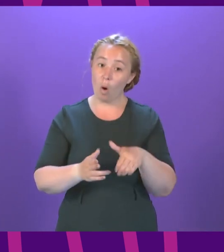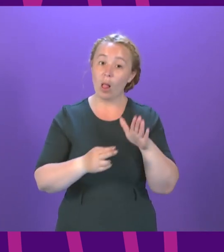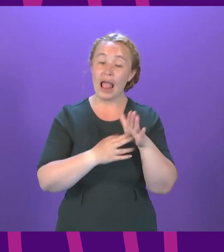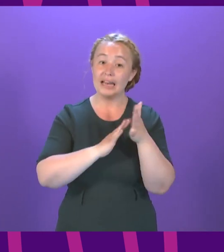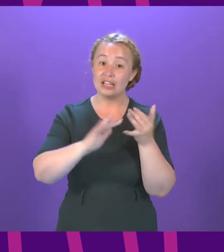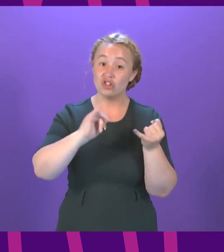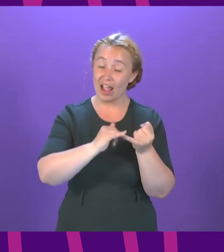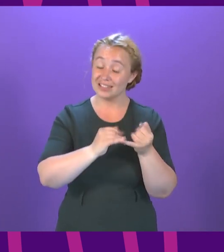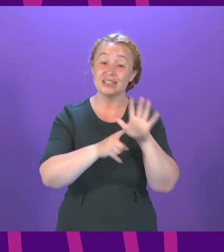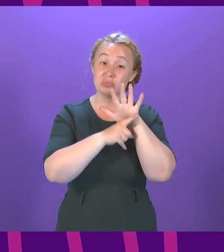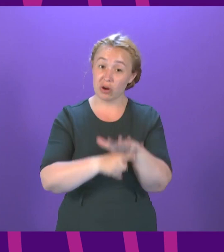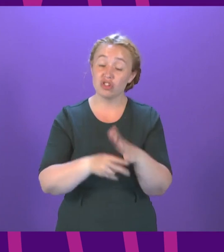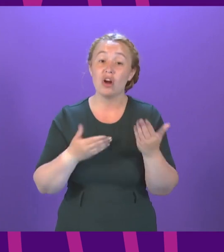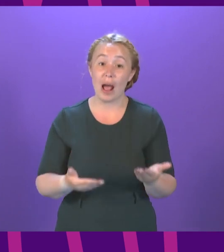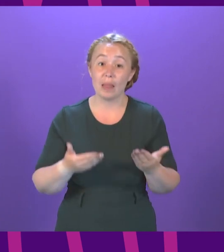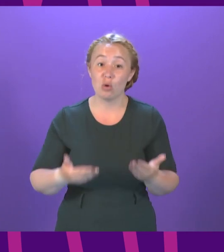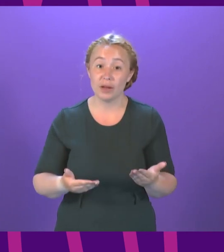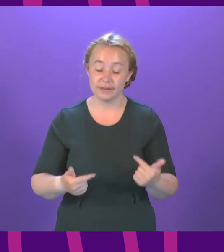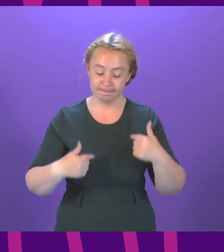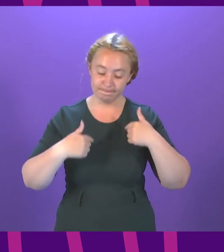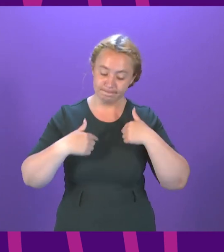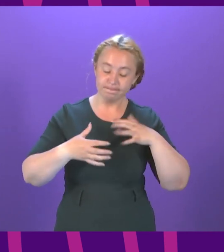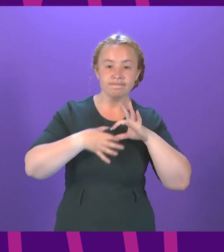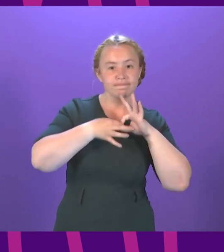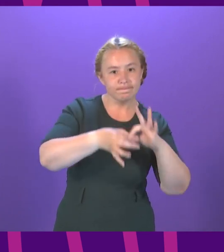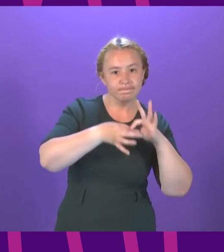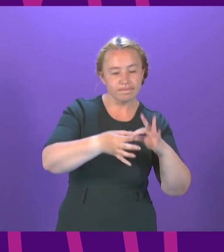pressure, as are all services. We are working with health boards to provide appropriate resources